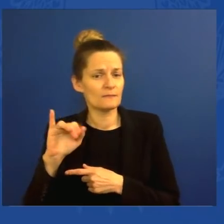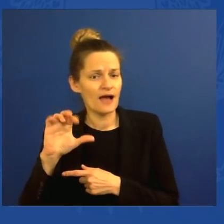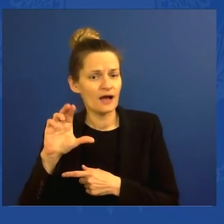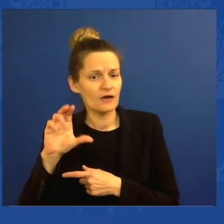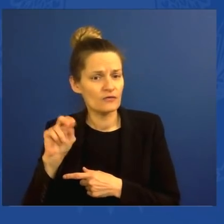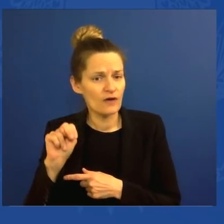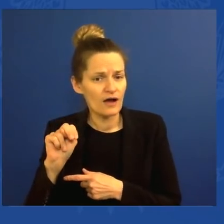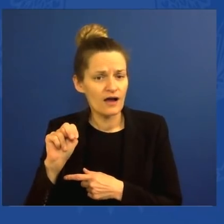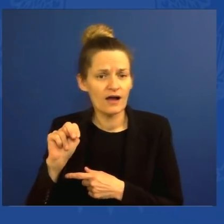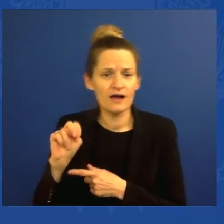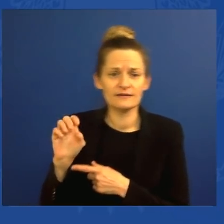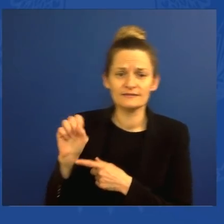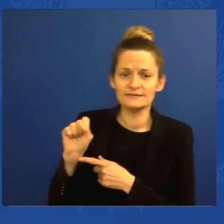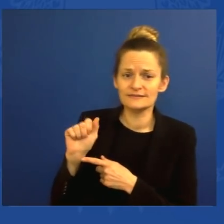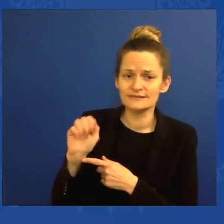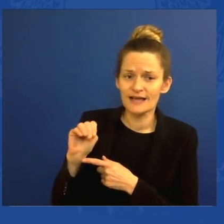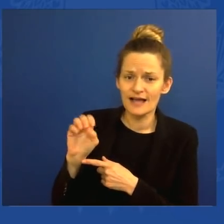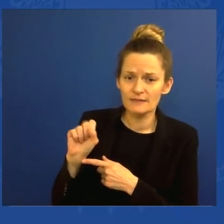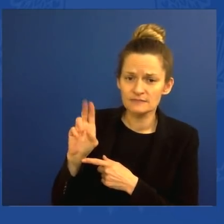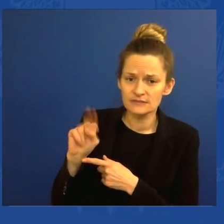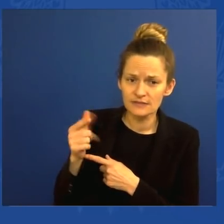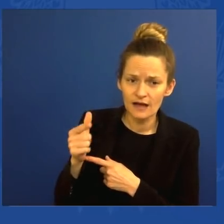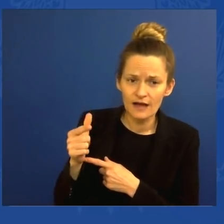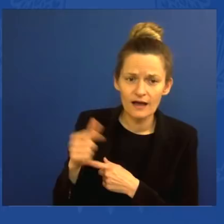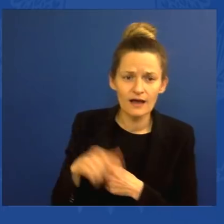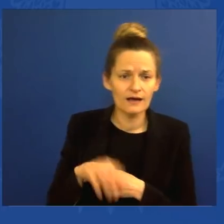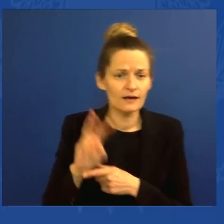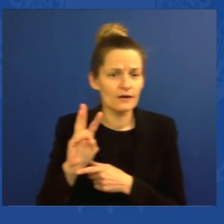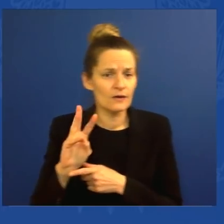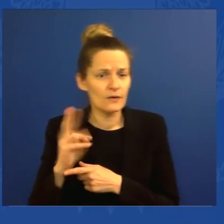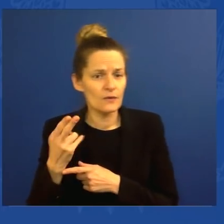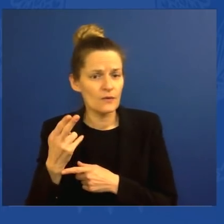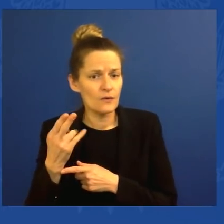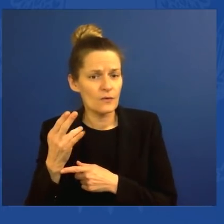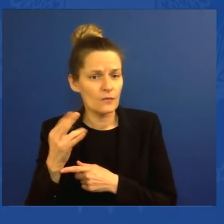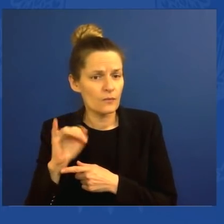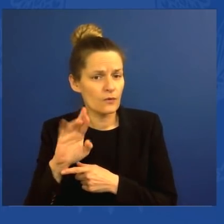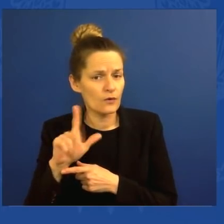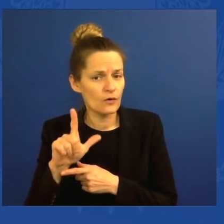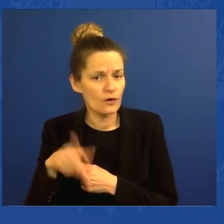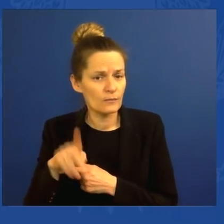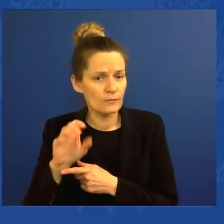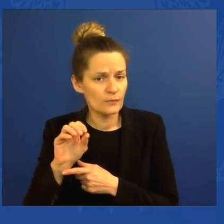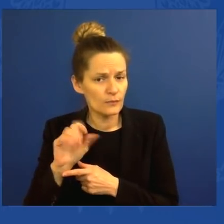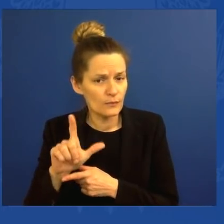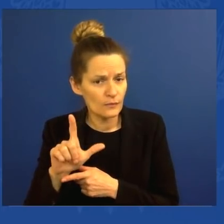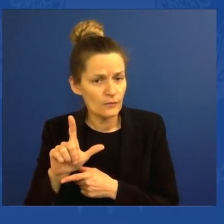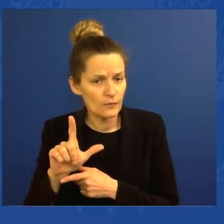And just last week, in my State of the Union message, I said that we're seeing the revitalization